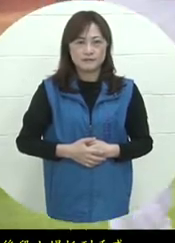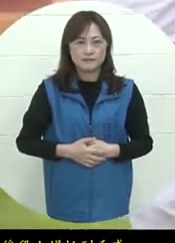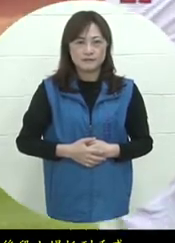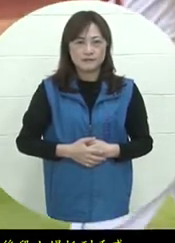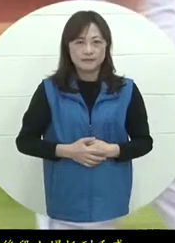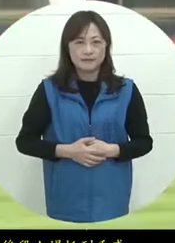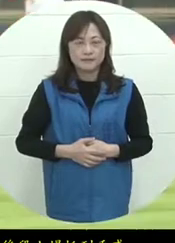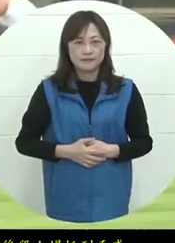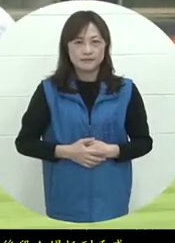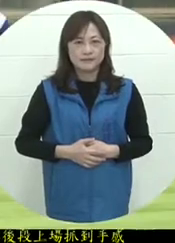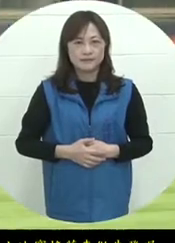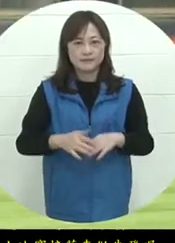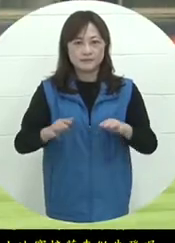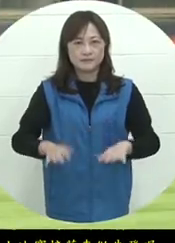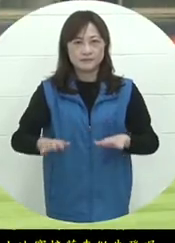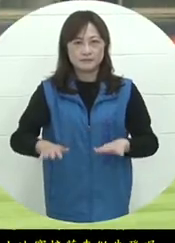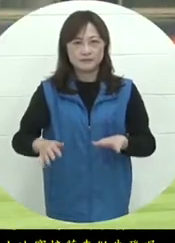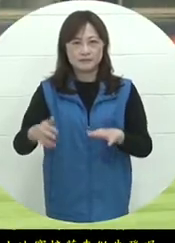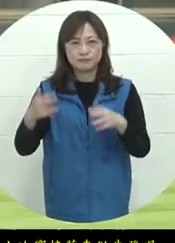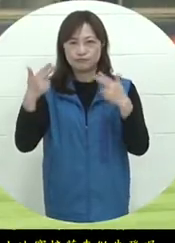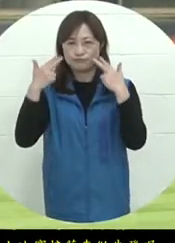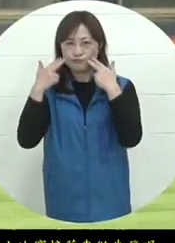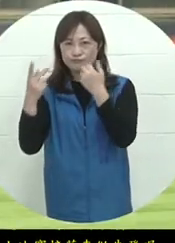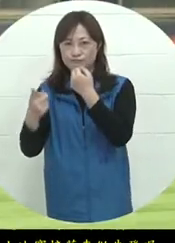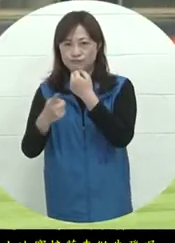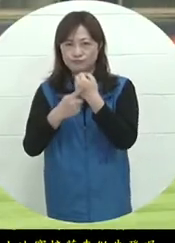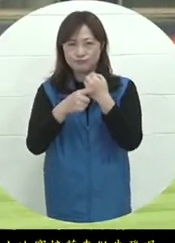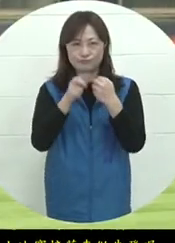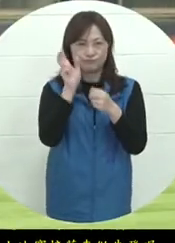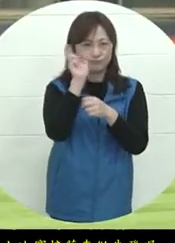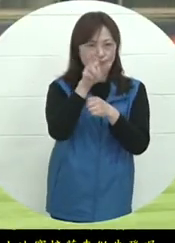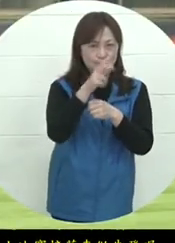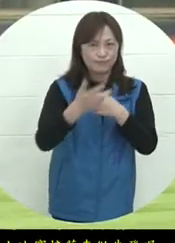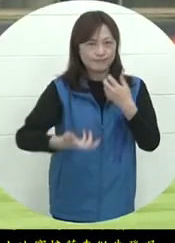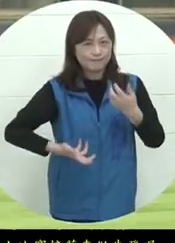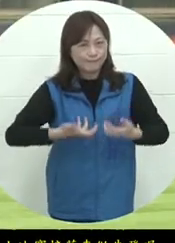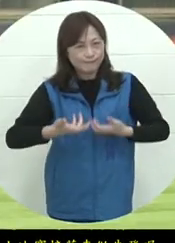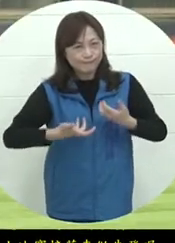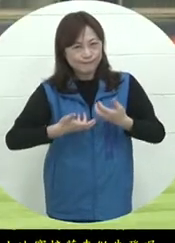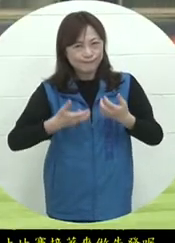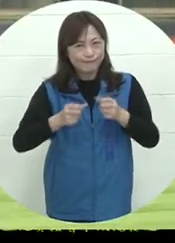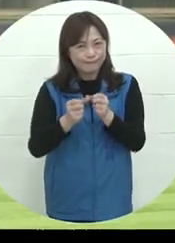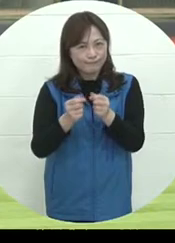of a starting fielder and a pitcher. After the game was about to officially begin,